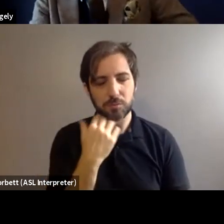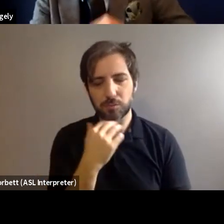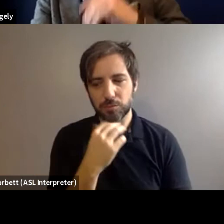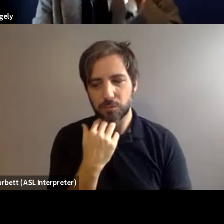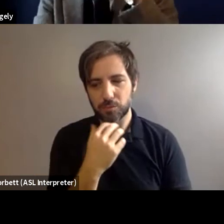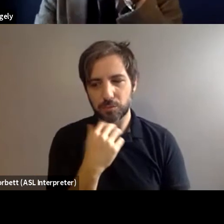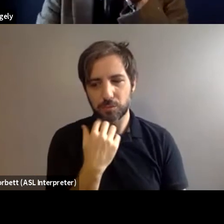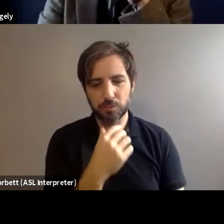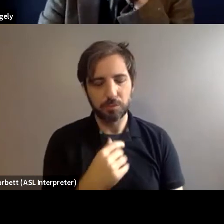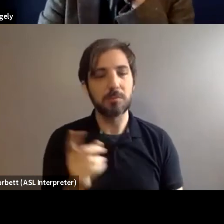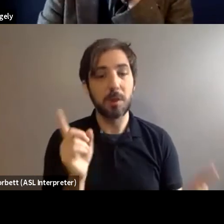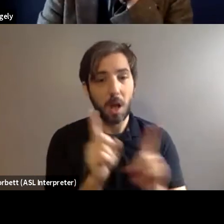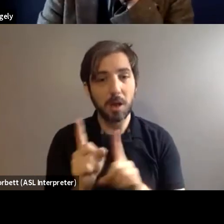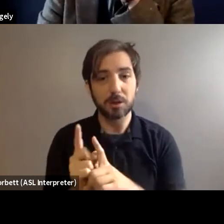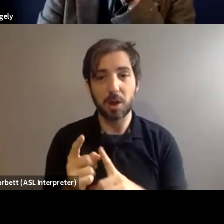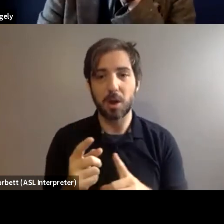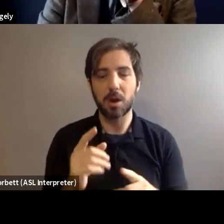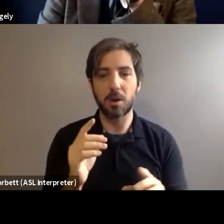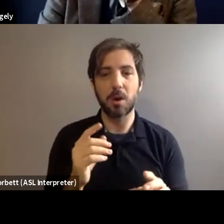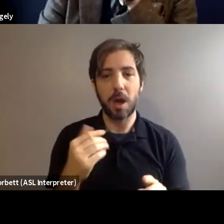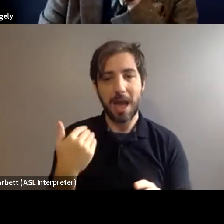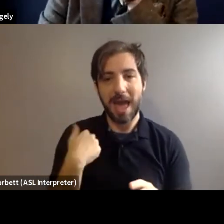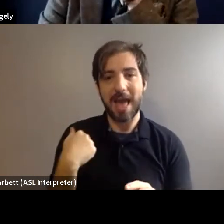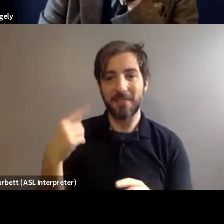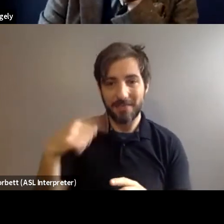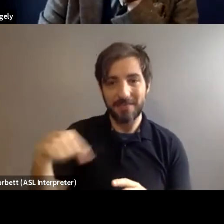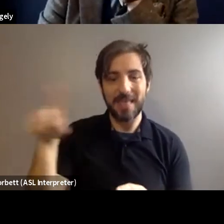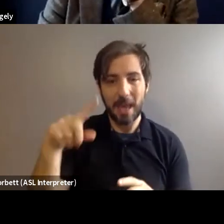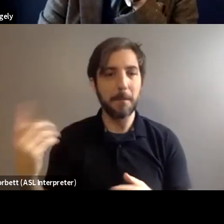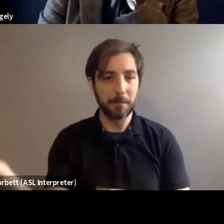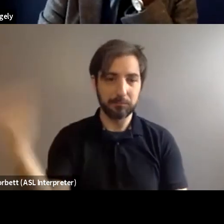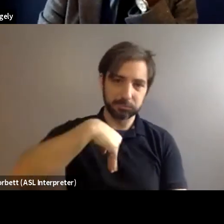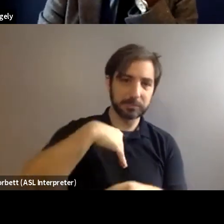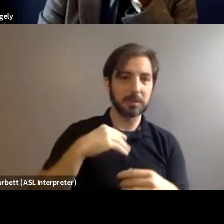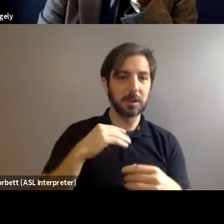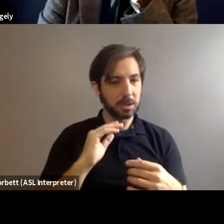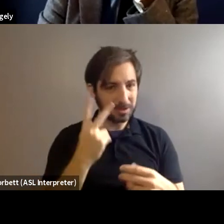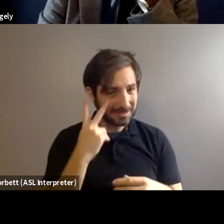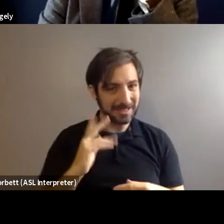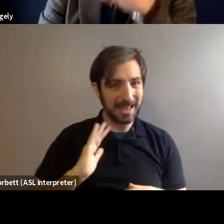actually have them excuse me walk through our exhibits here at the missouri history